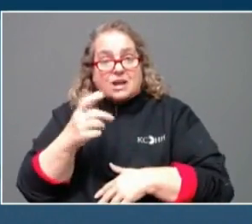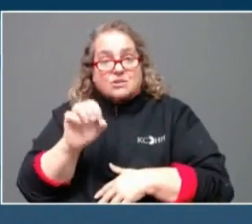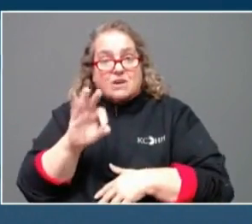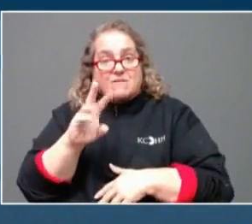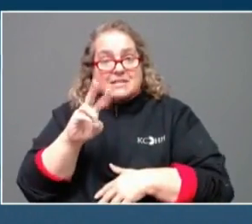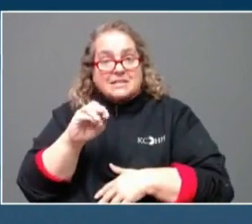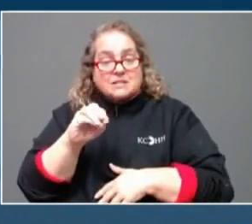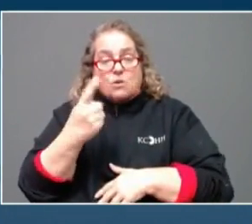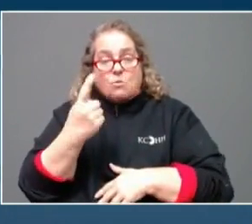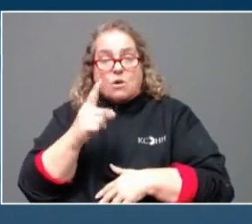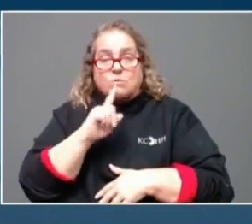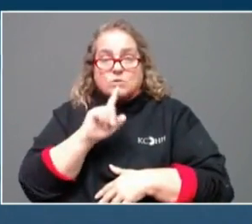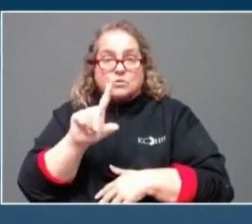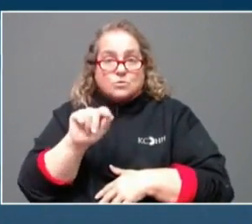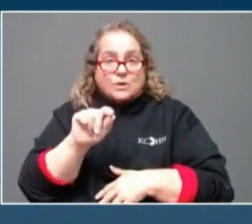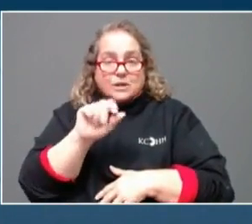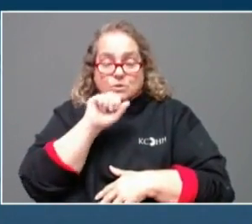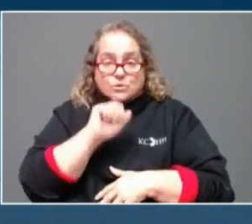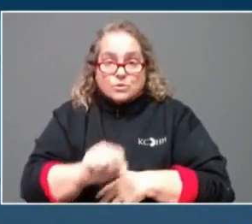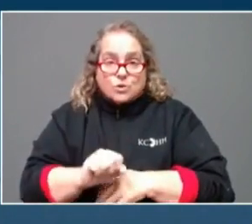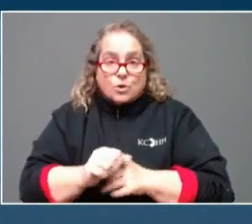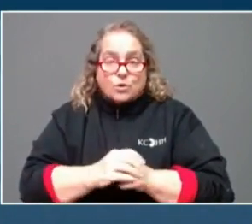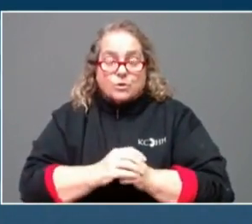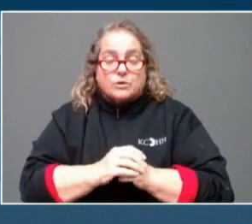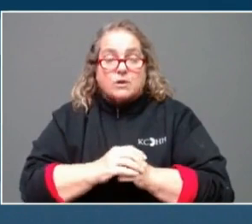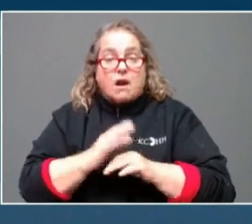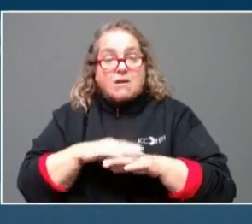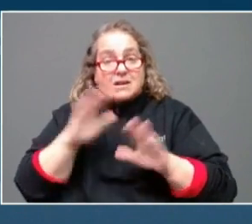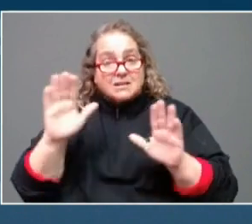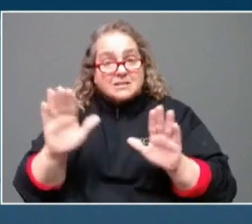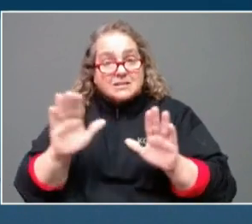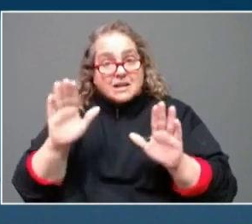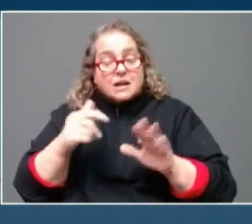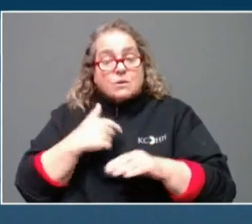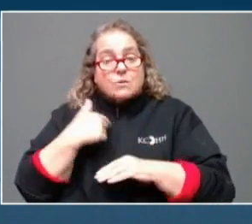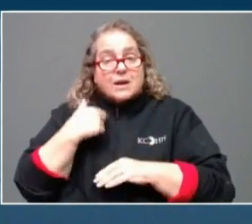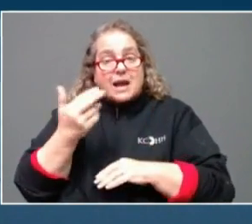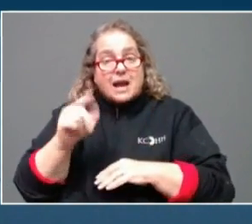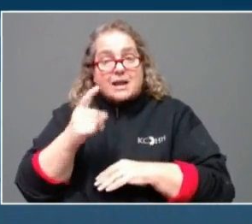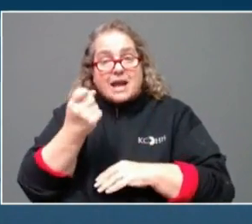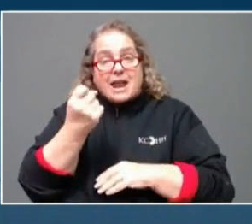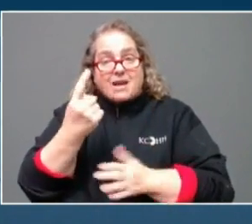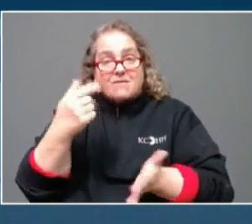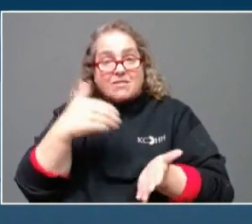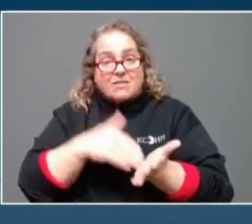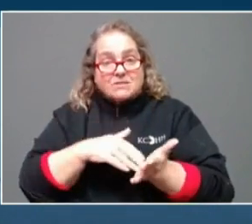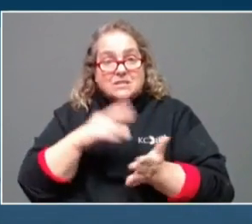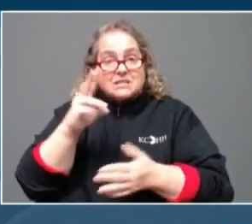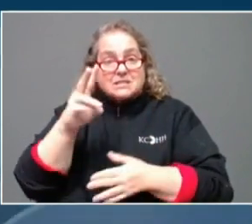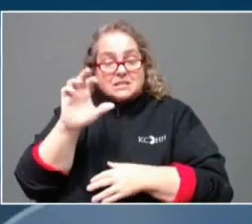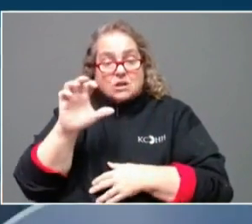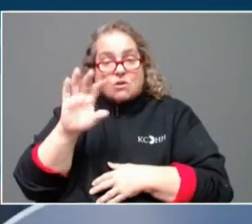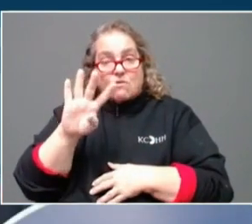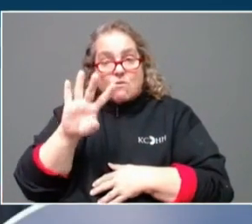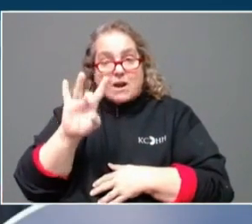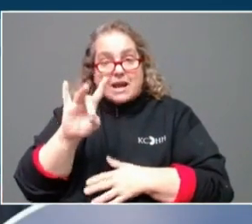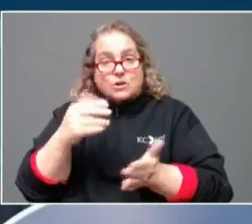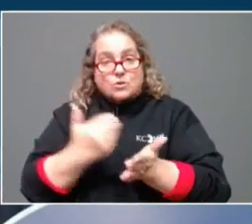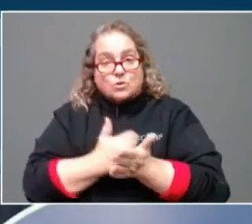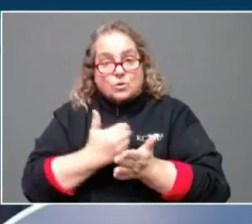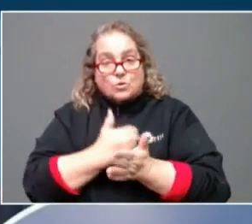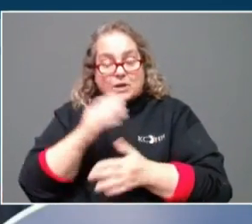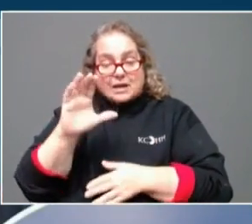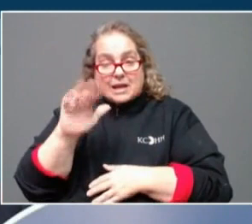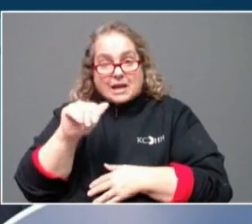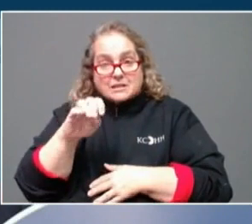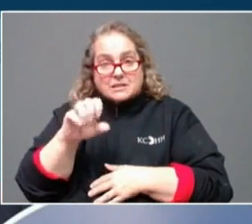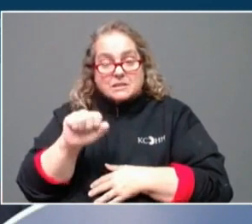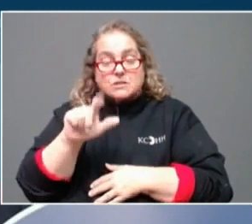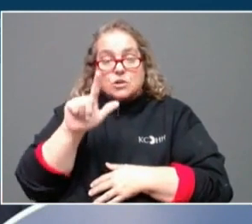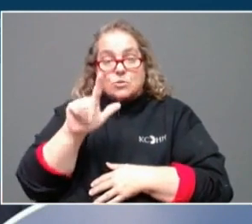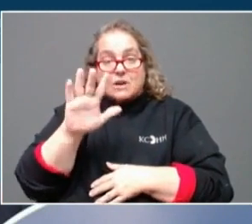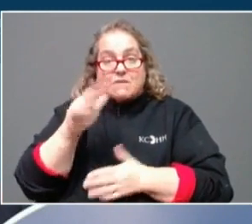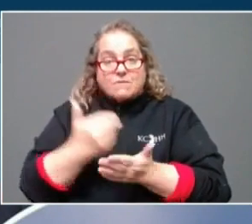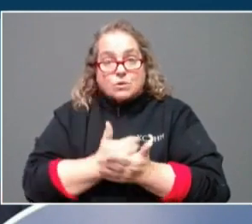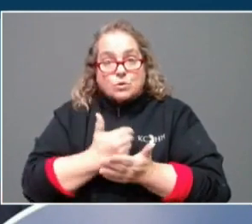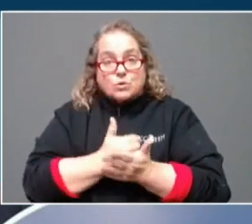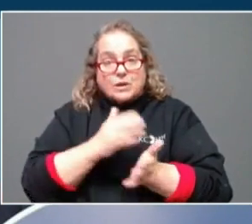old. On Sunday we had 11,648 new cases, 25 new deaths, a positivity rate of